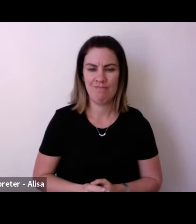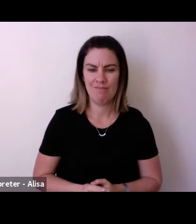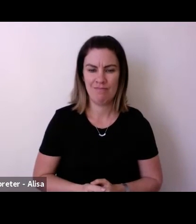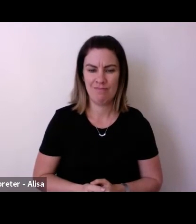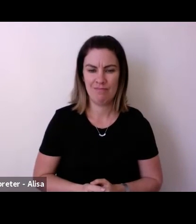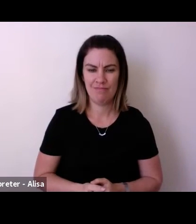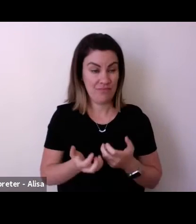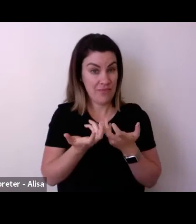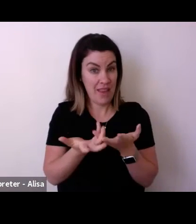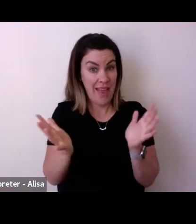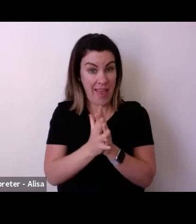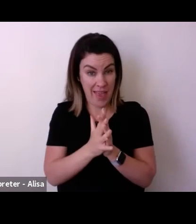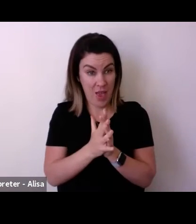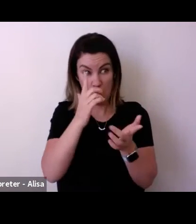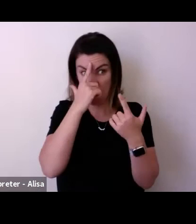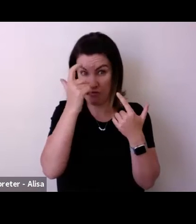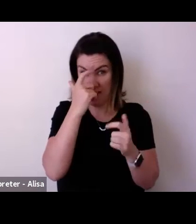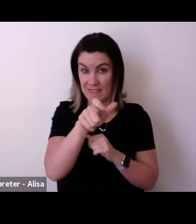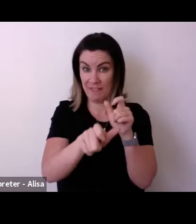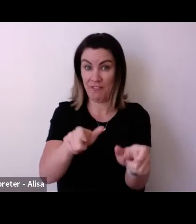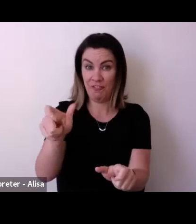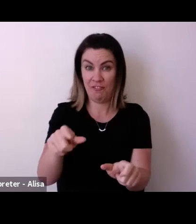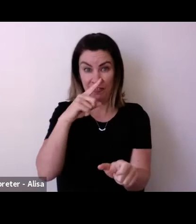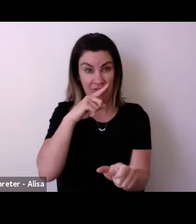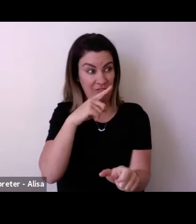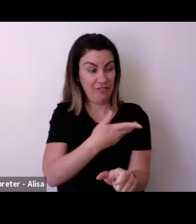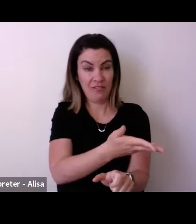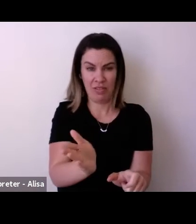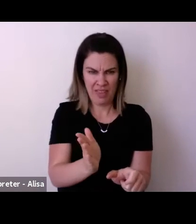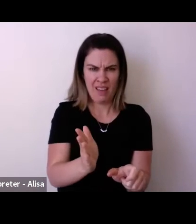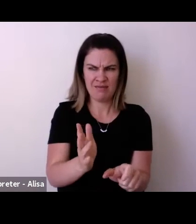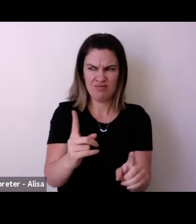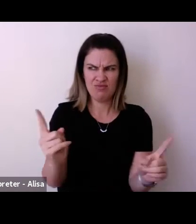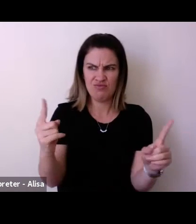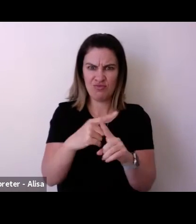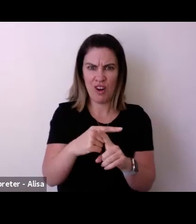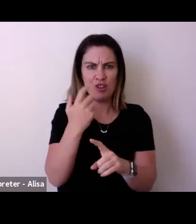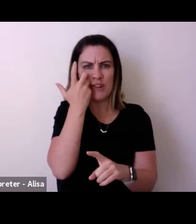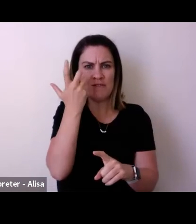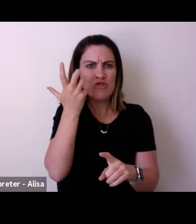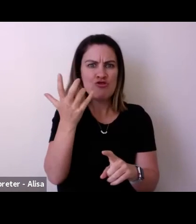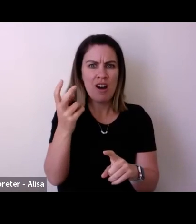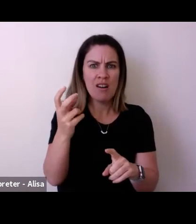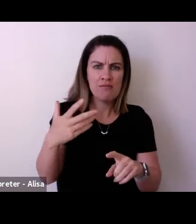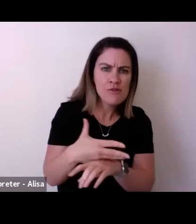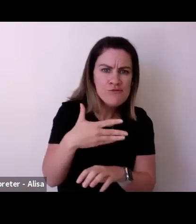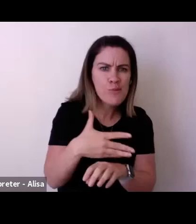How will creative practitioners shape their career pathways in the wake of covid? This project will point you